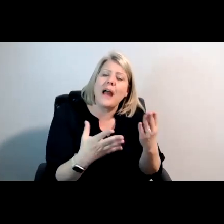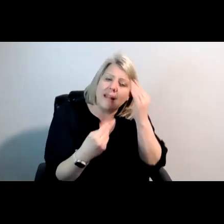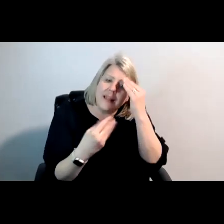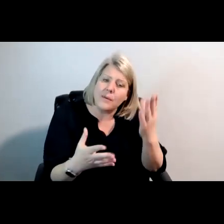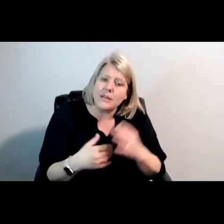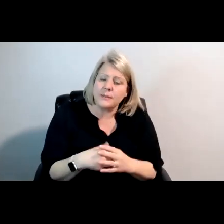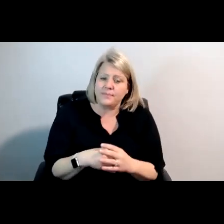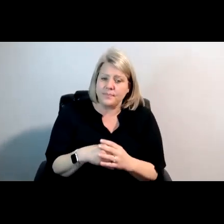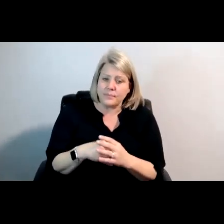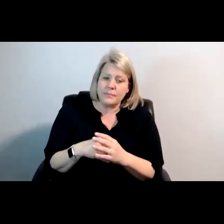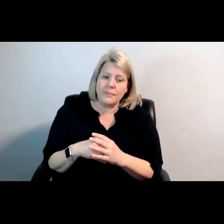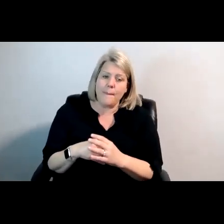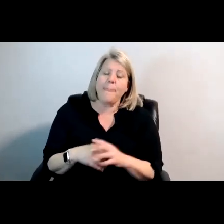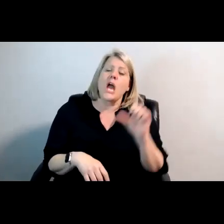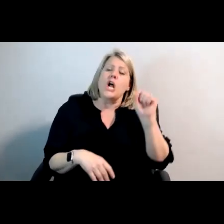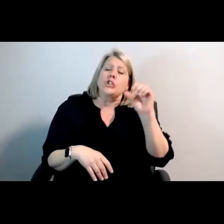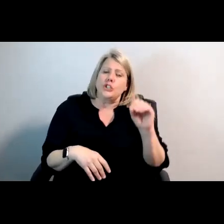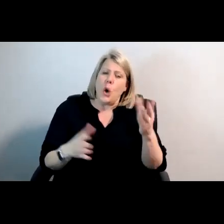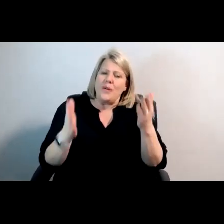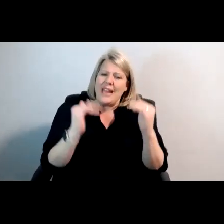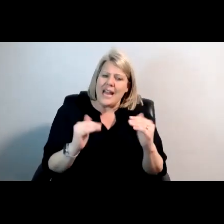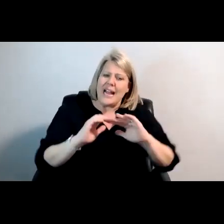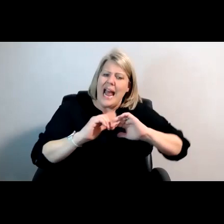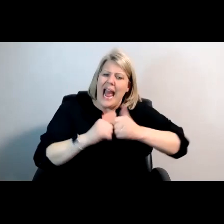So how did you go about finding a case to restore rights?